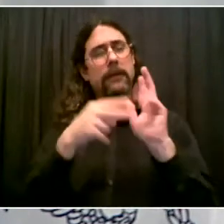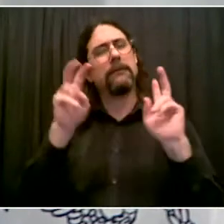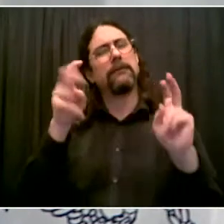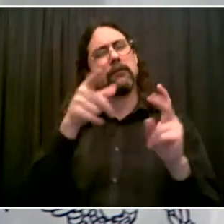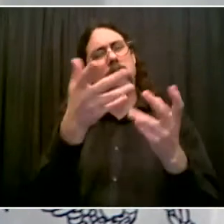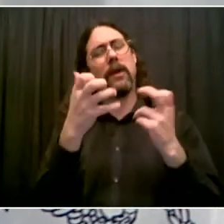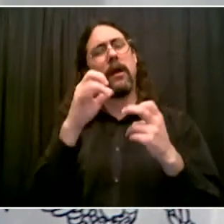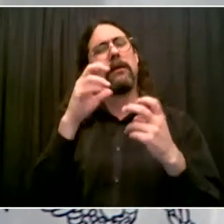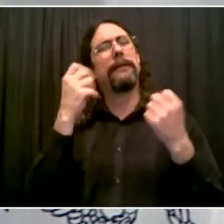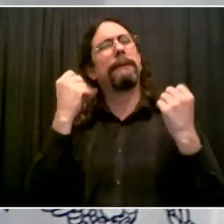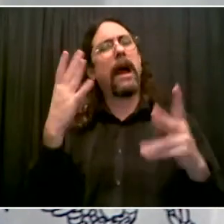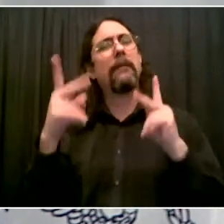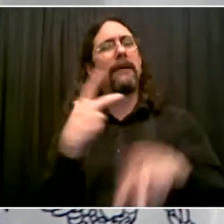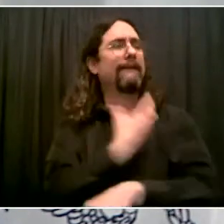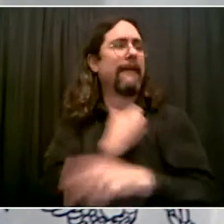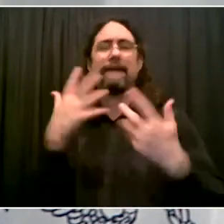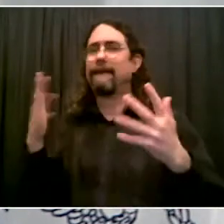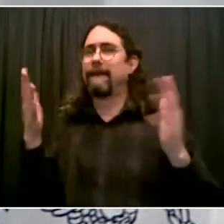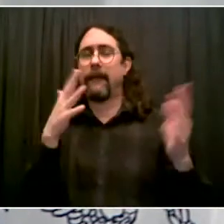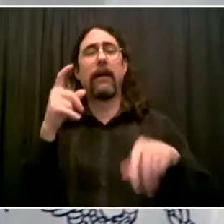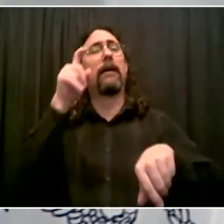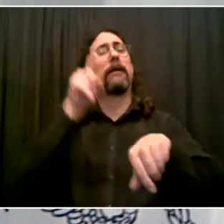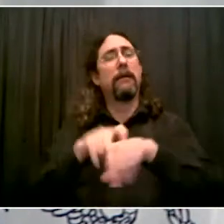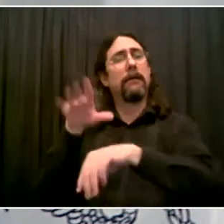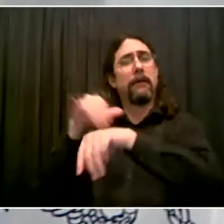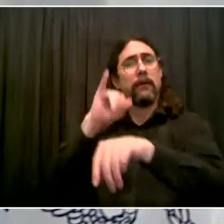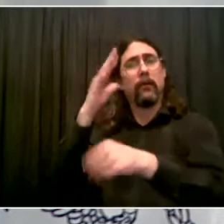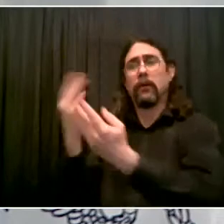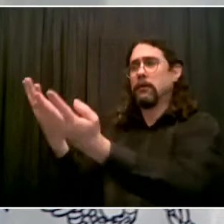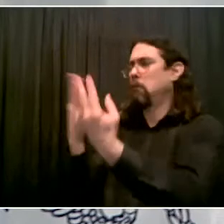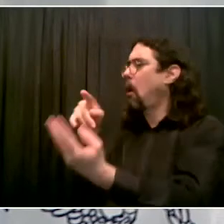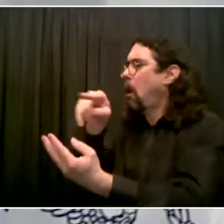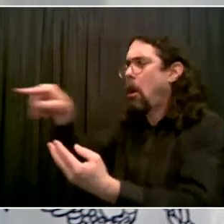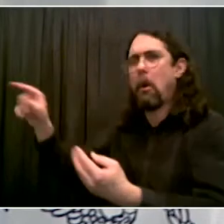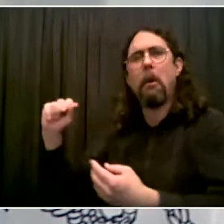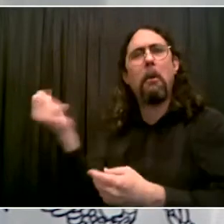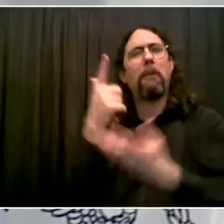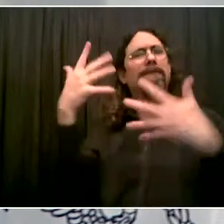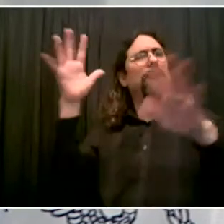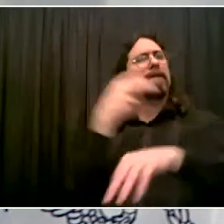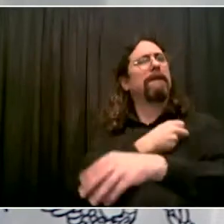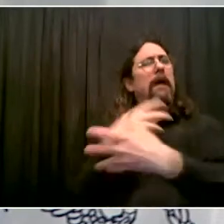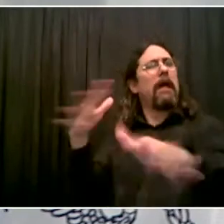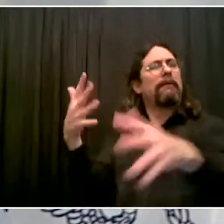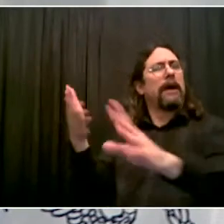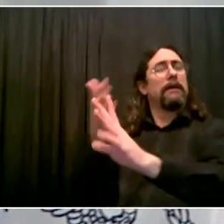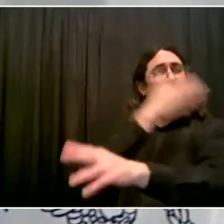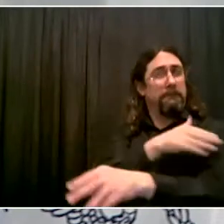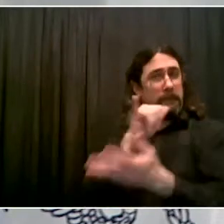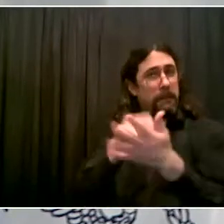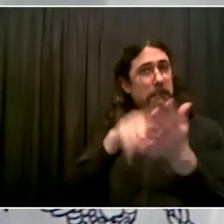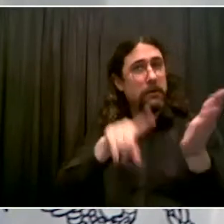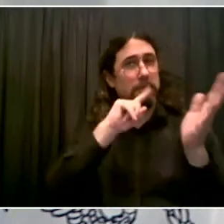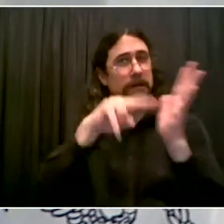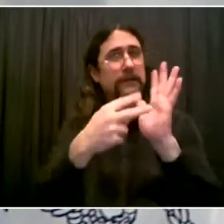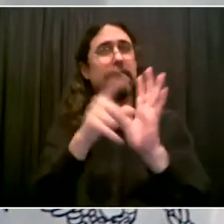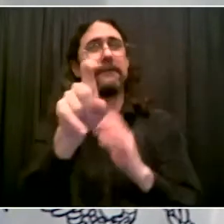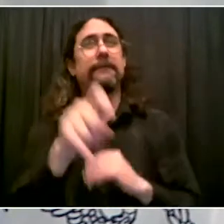A COURT SYSTEM THAT FUNCTIONS EFFECTIVELY. RIRIGHT NONOW SO MUCH OF THE